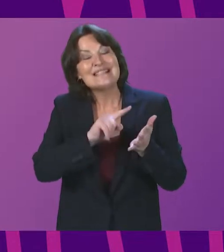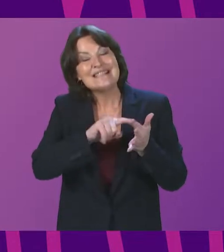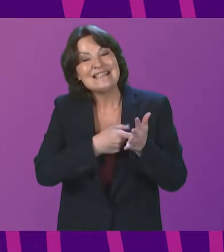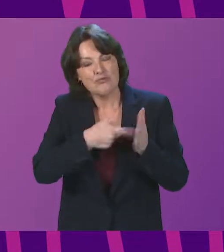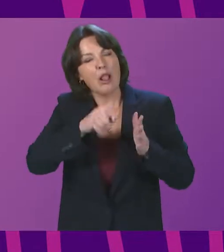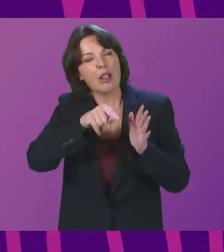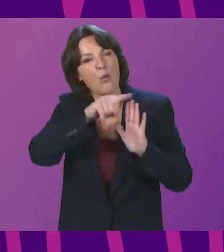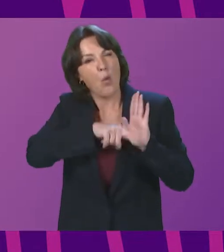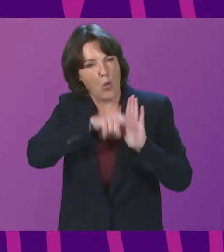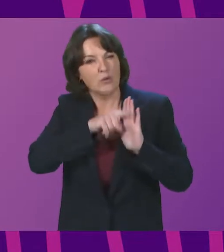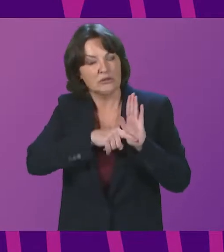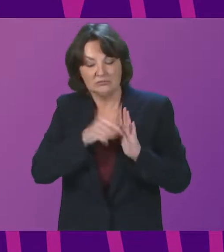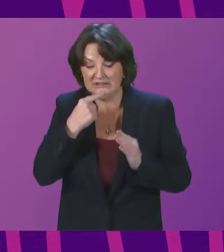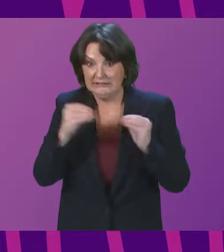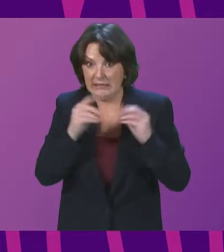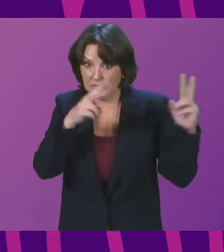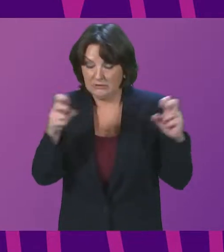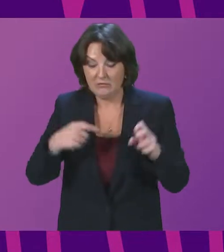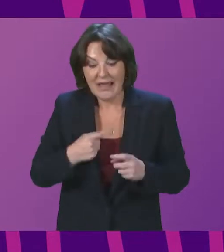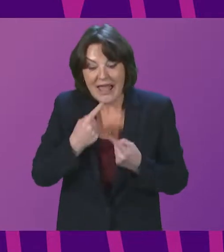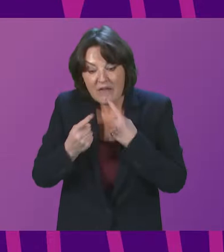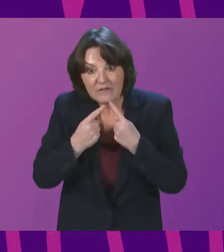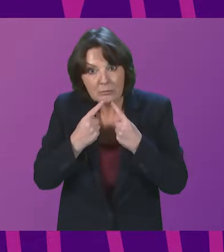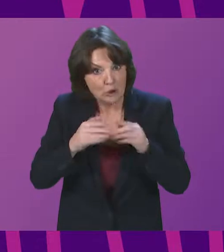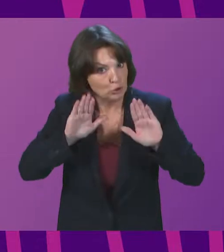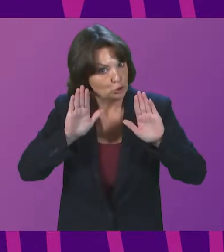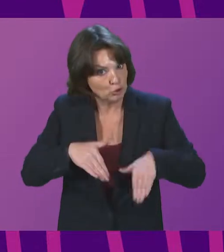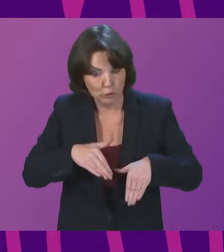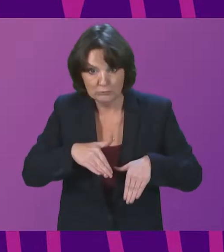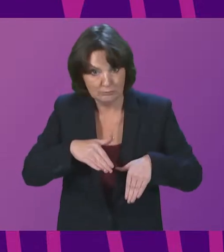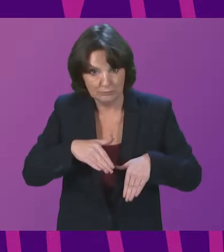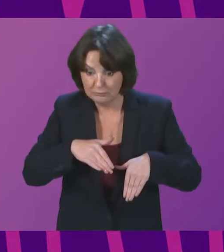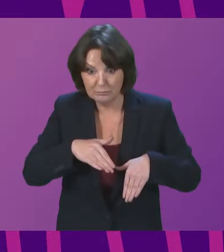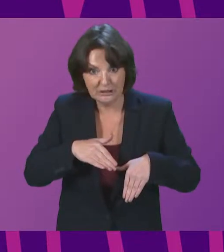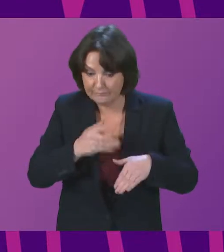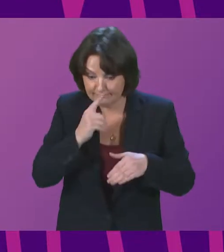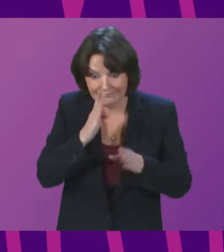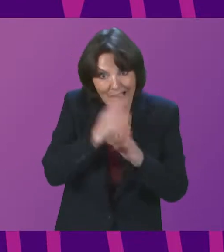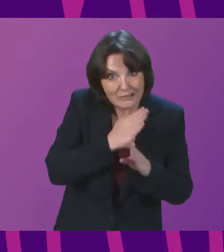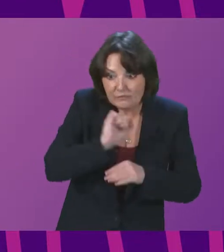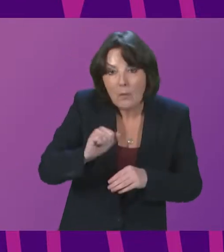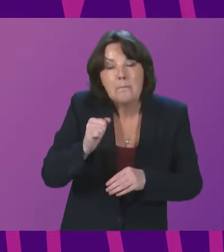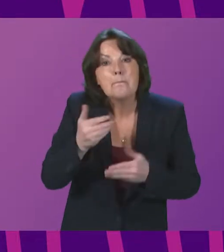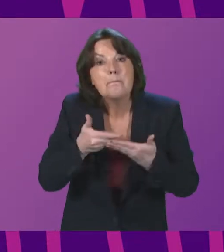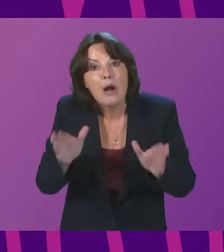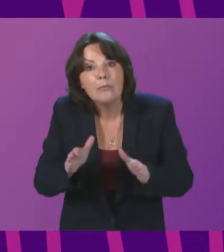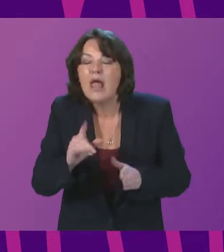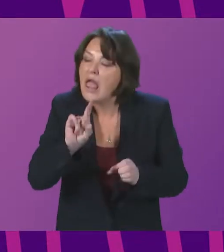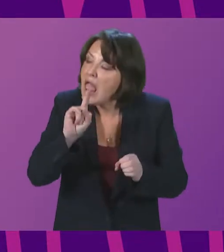“Information should not be withheld from the public unless there are clear and lawful reasons for so doing.”